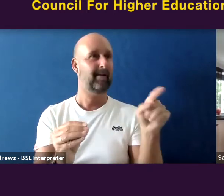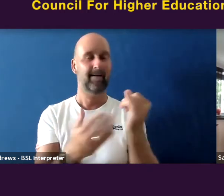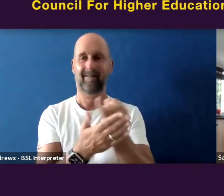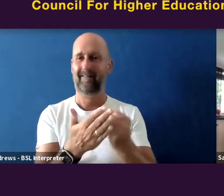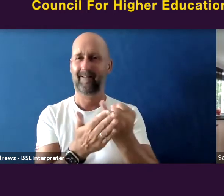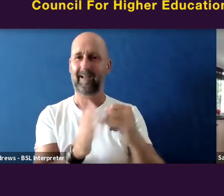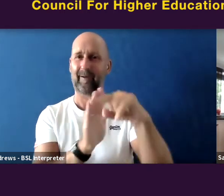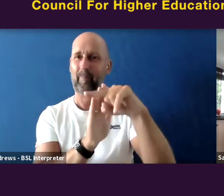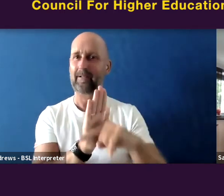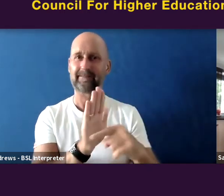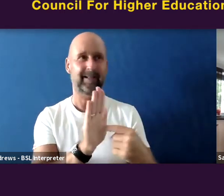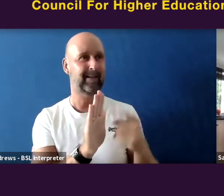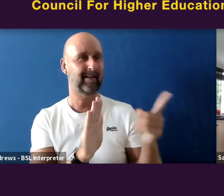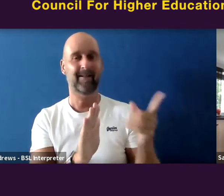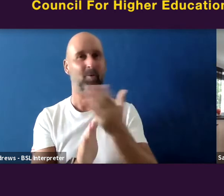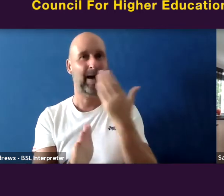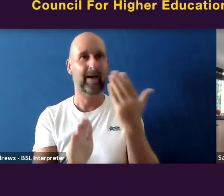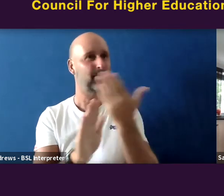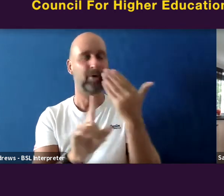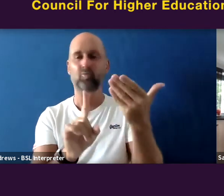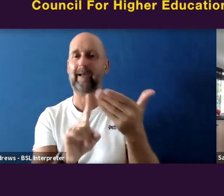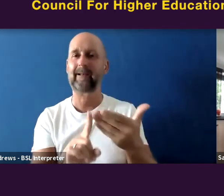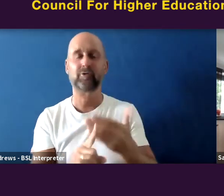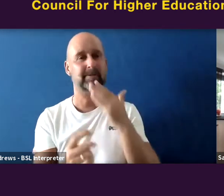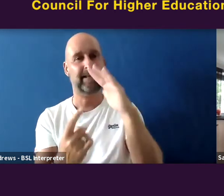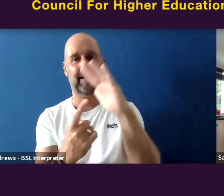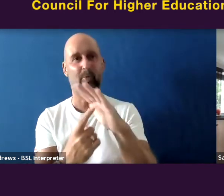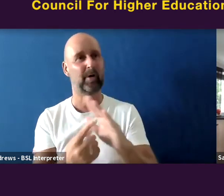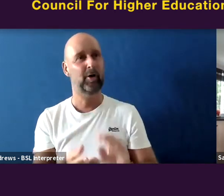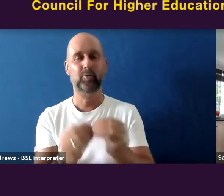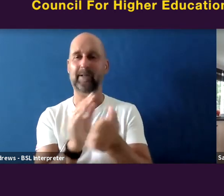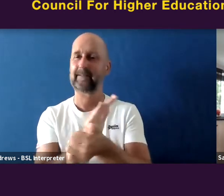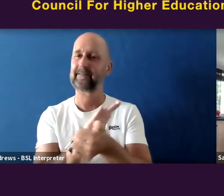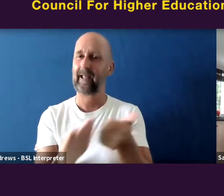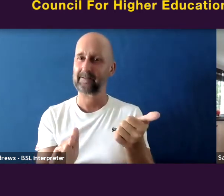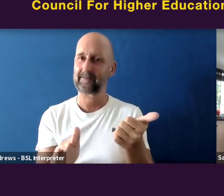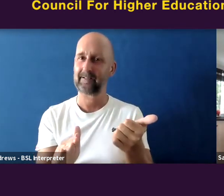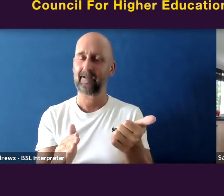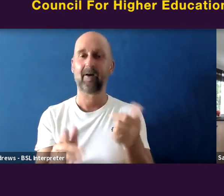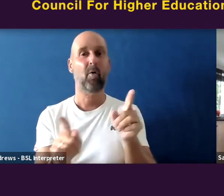and lack of recognition of the importance of creative skills and the contribution made by